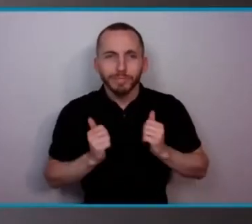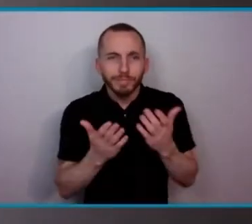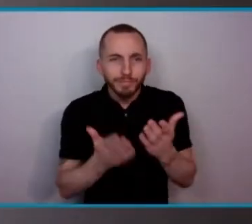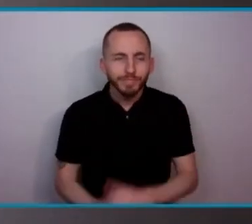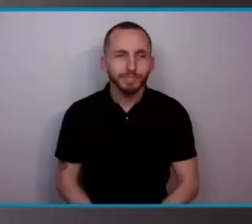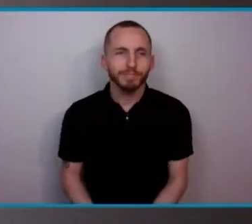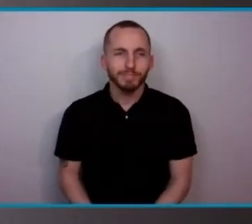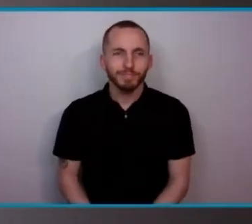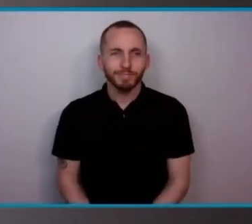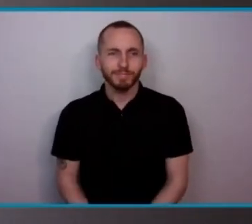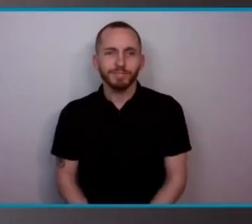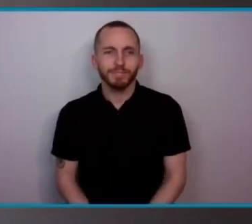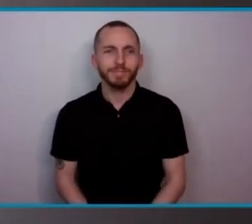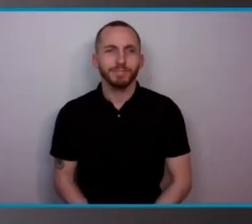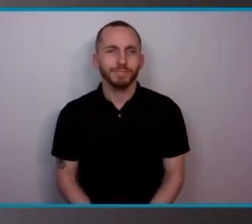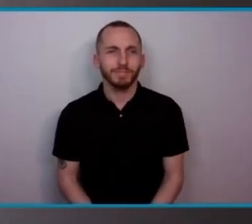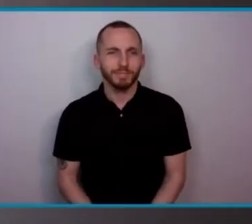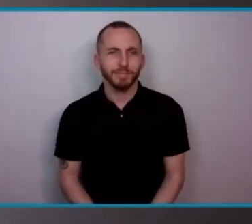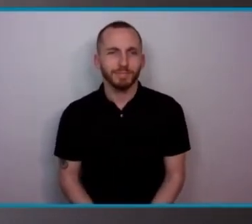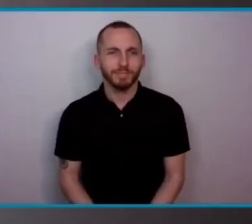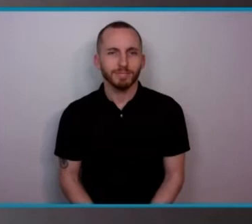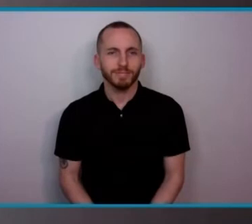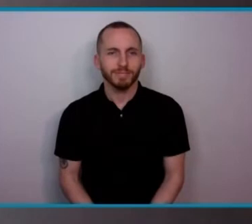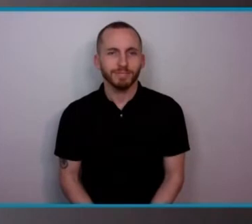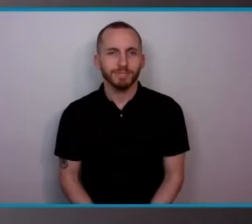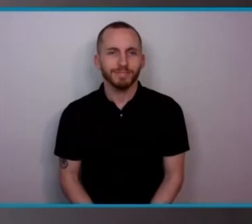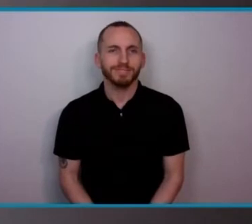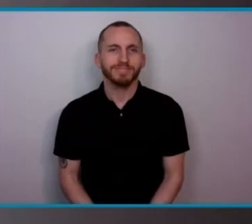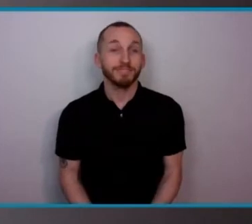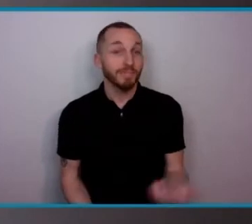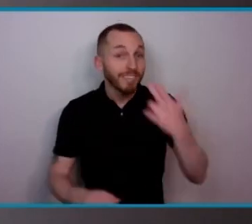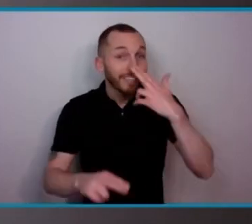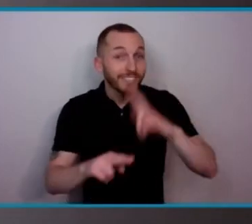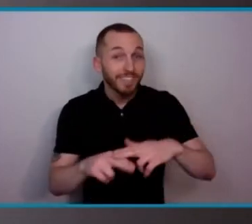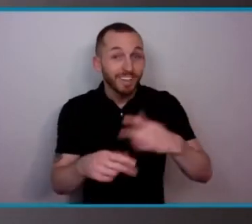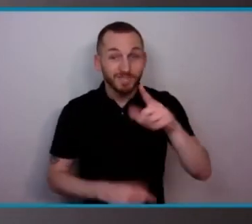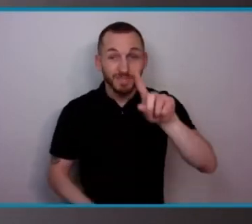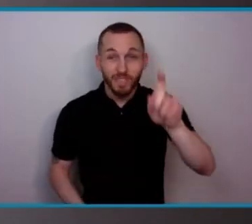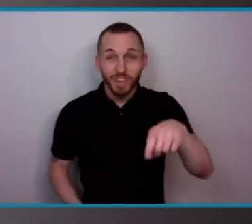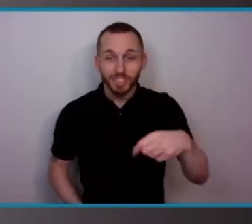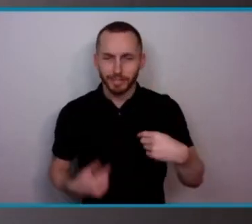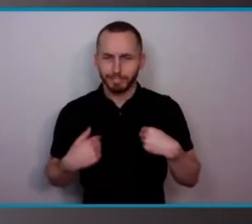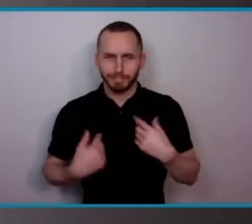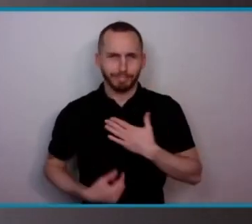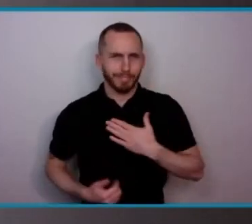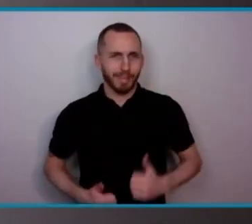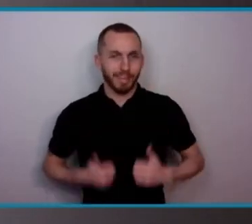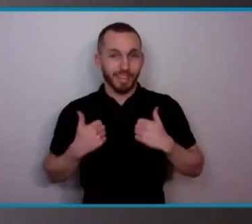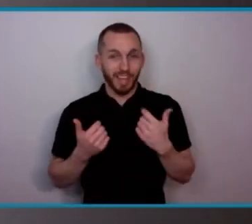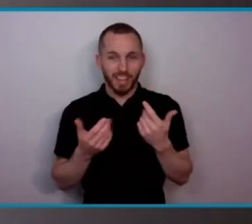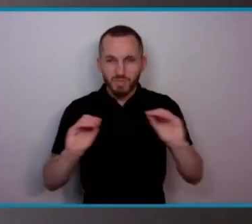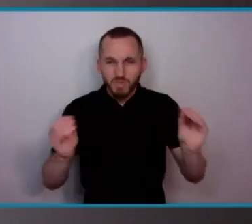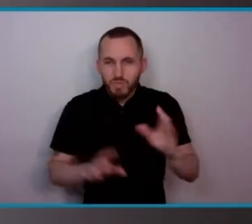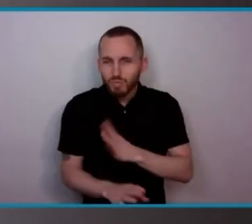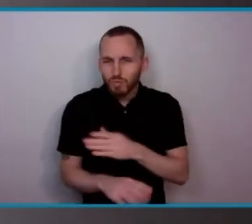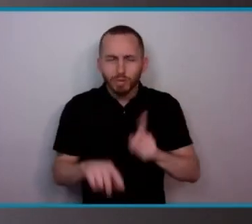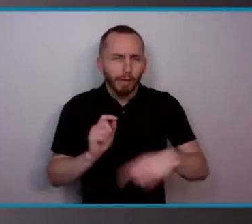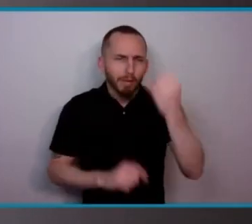I think that I can't imagine my life without music and I started learning to play and read